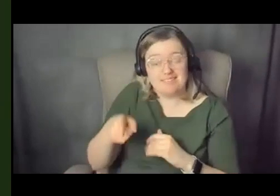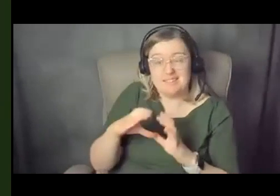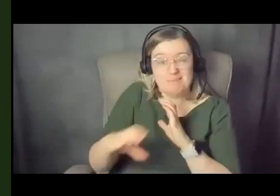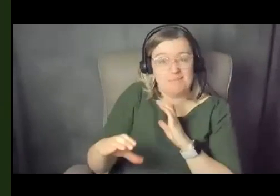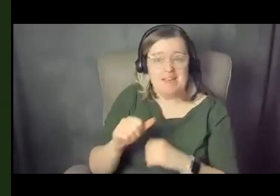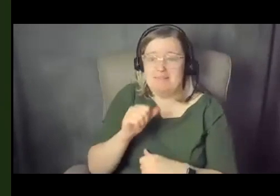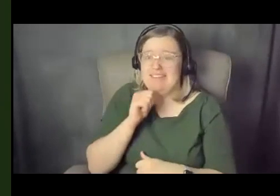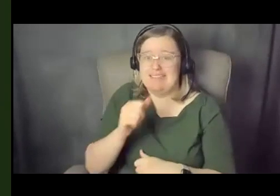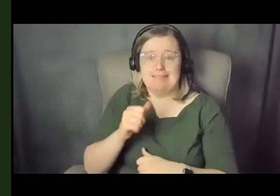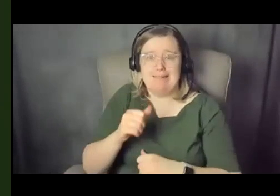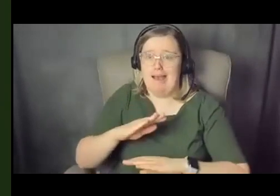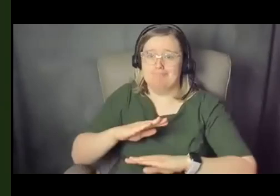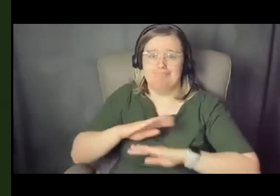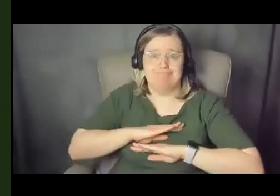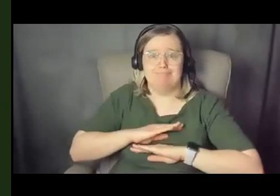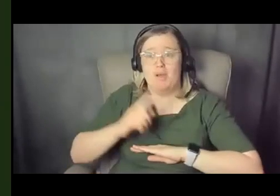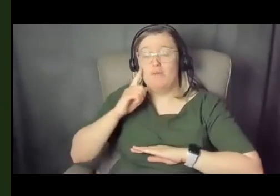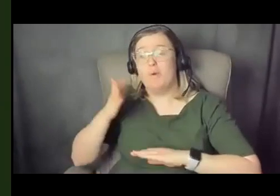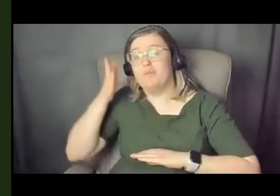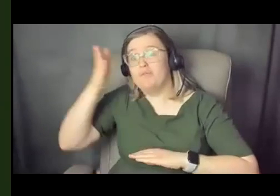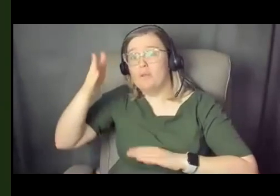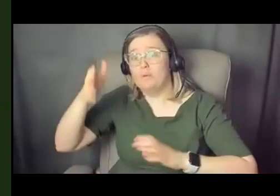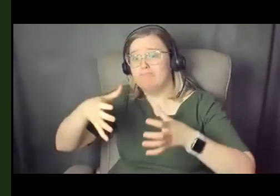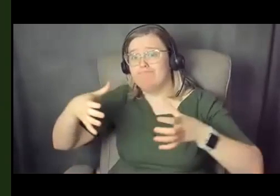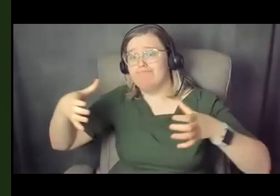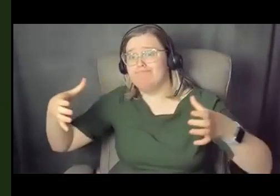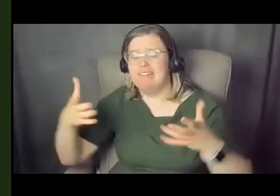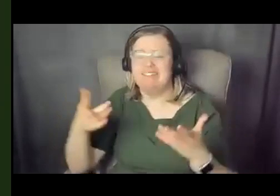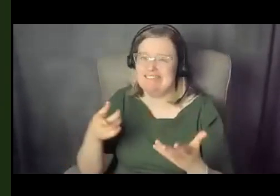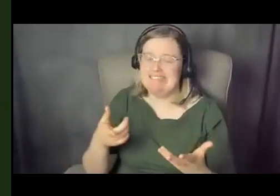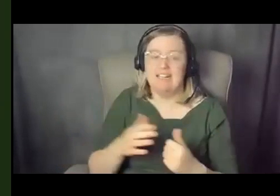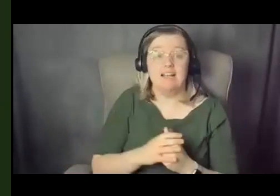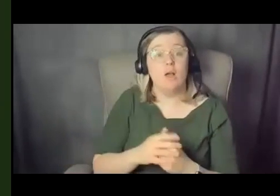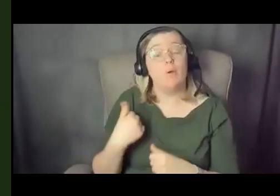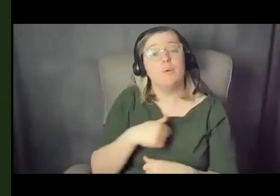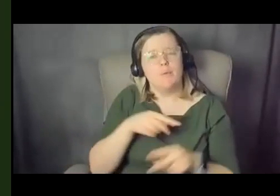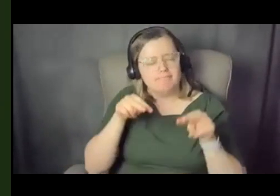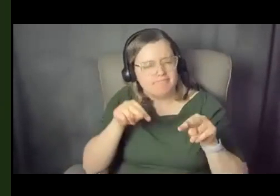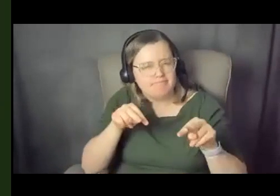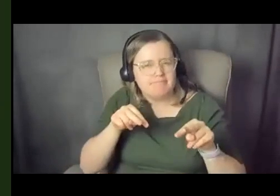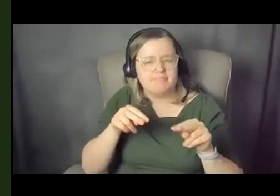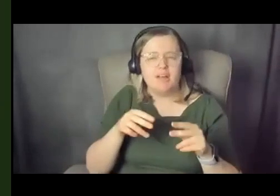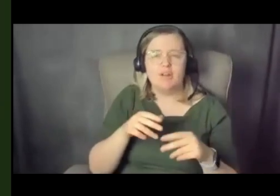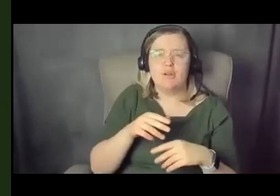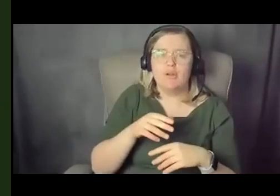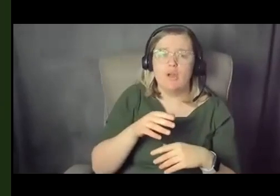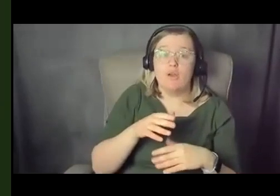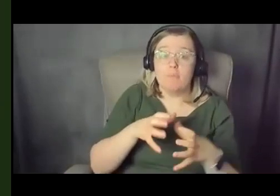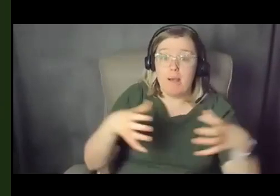At the county, we monitor both pipe flows and population growth, and we start projects like these when we see that the